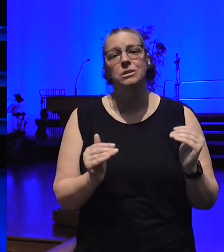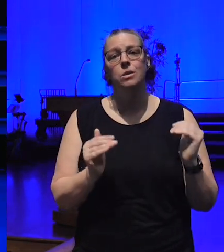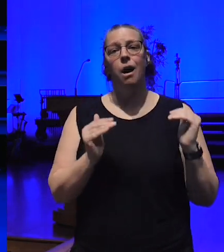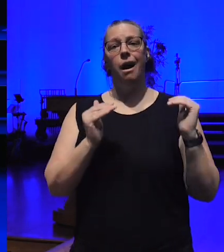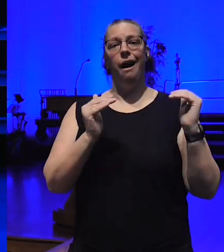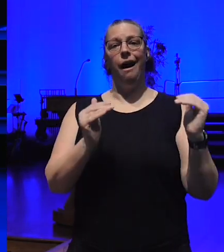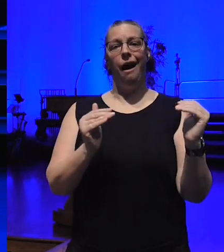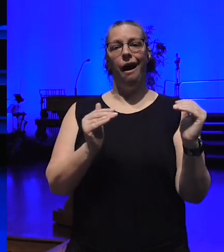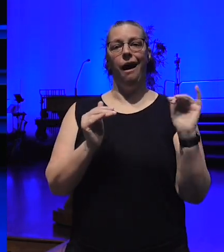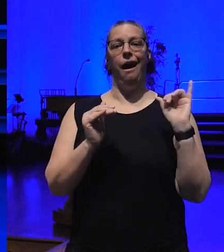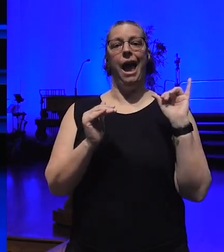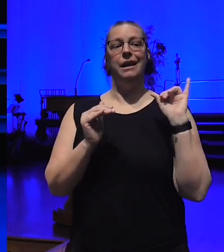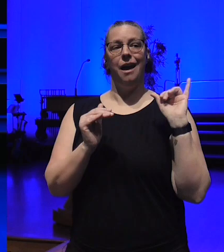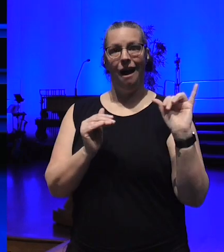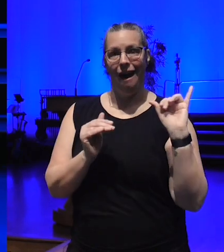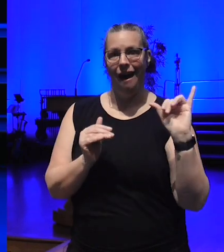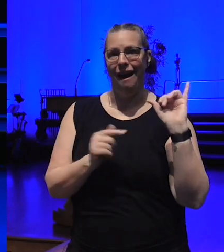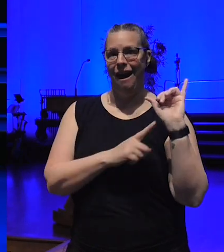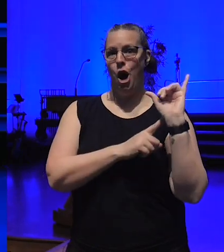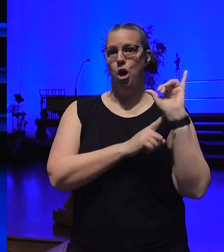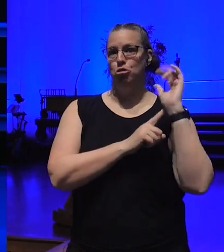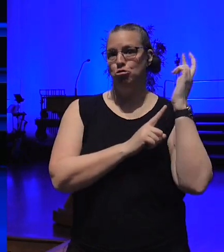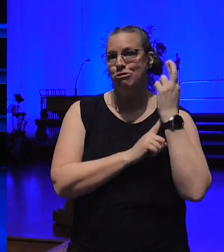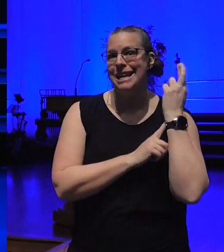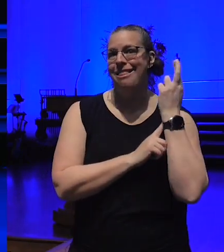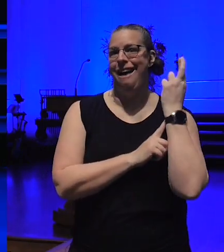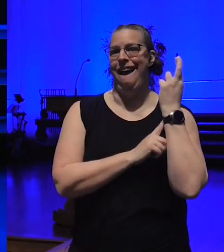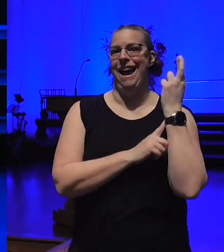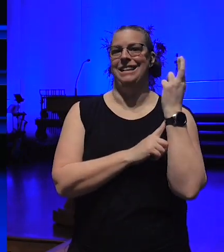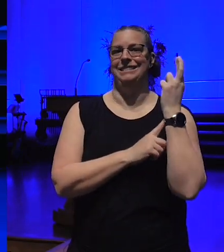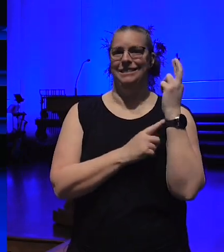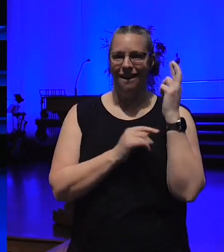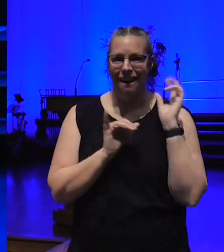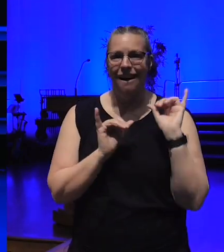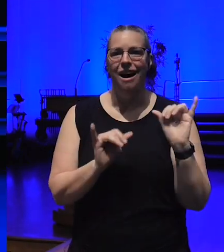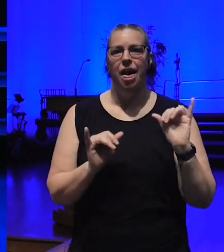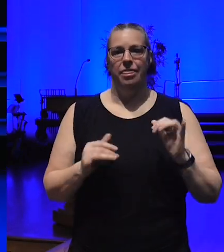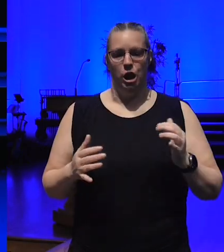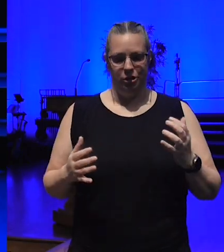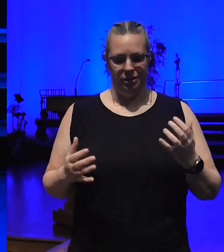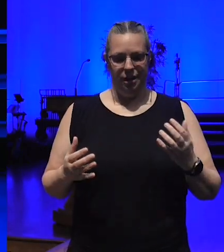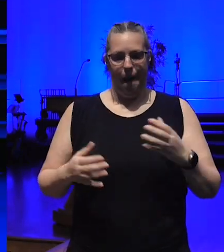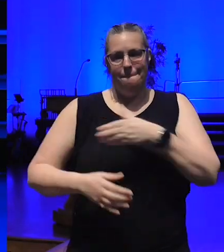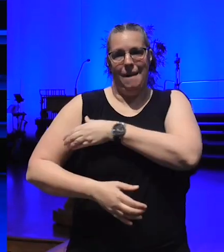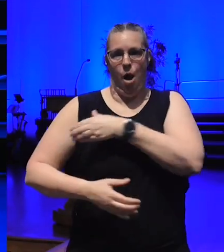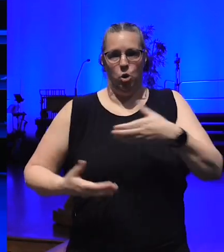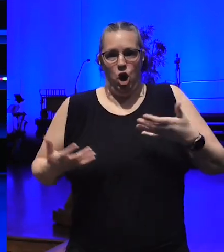the meaning of Life by helping us to realize that there is a power in us that is always greater than